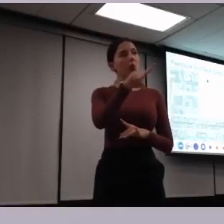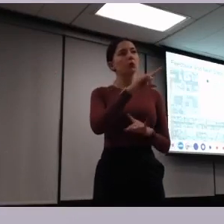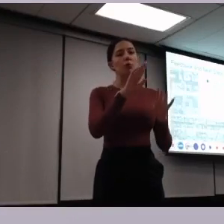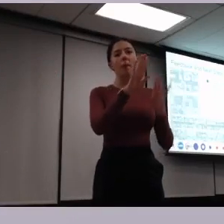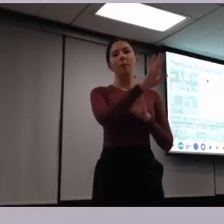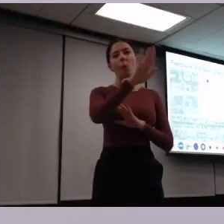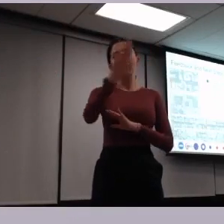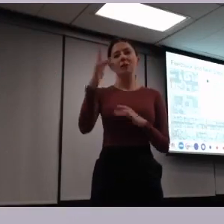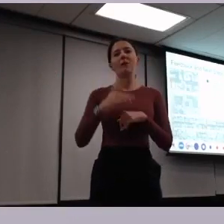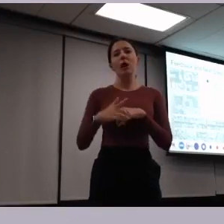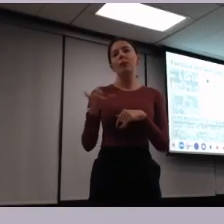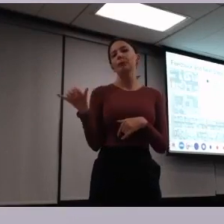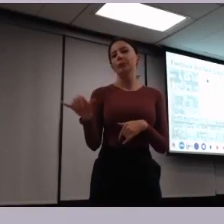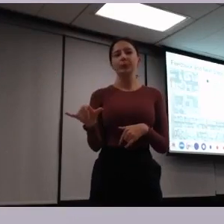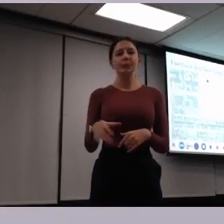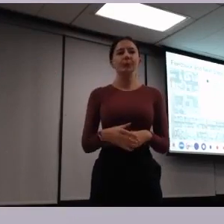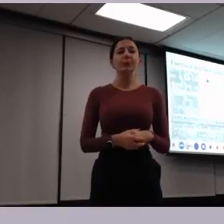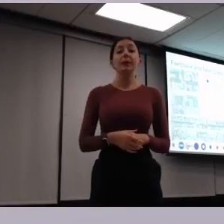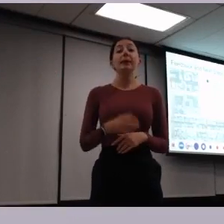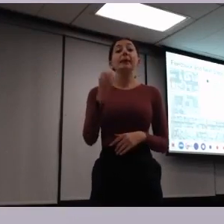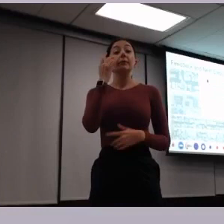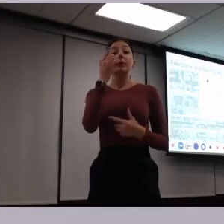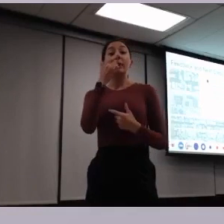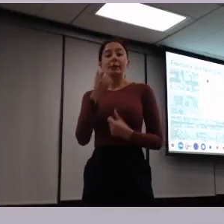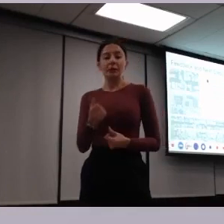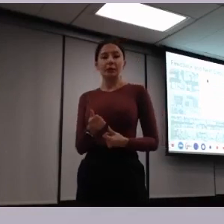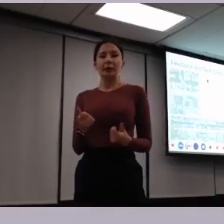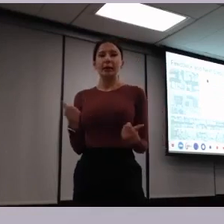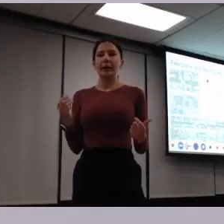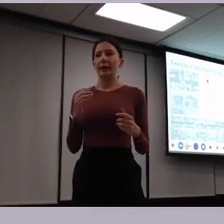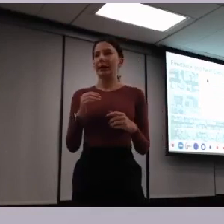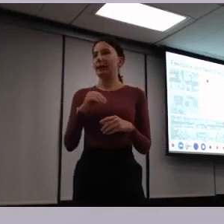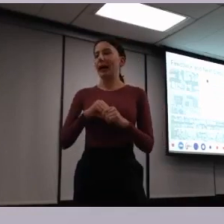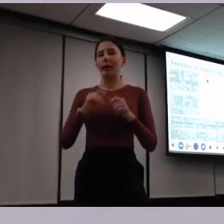And then if you are interested in a larger scary scale aerial plot